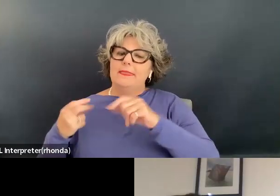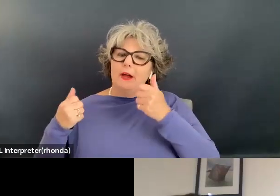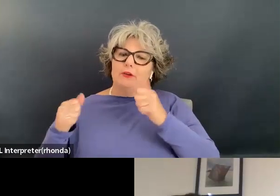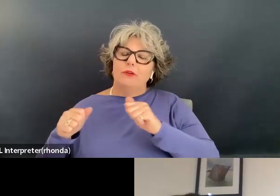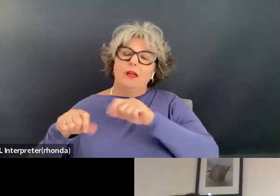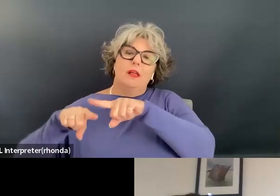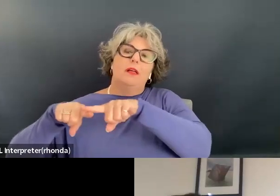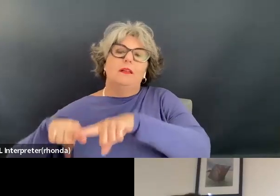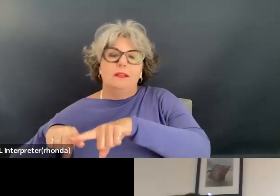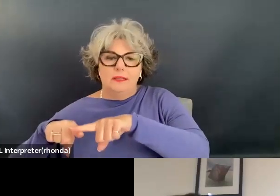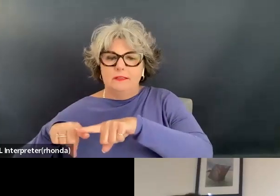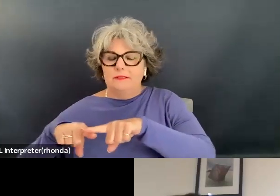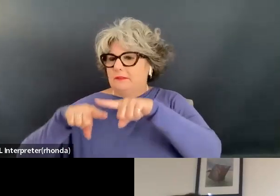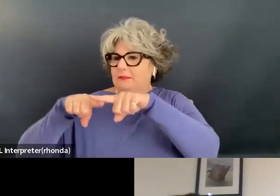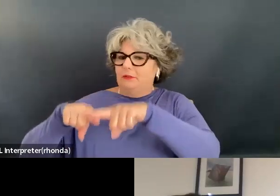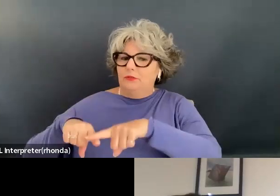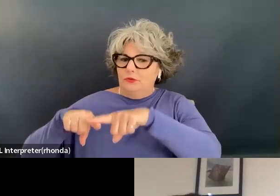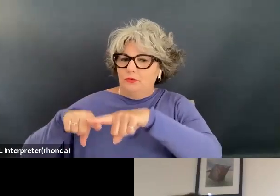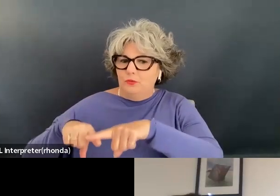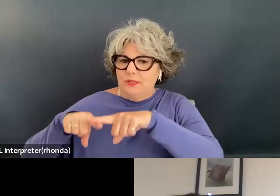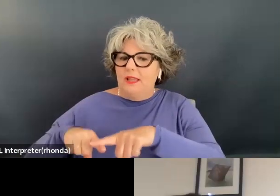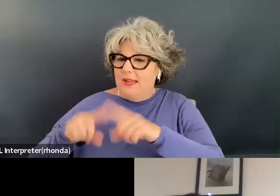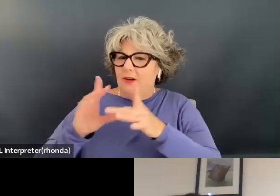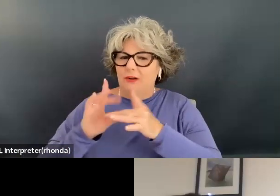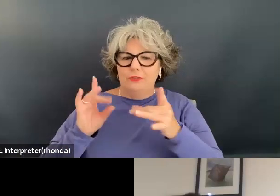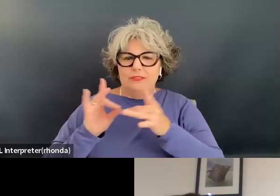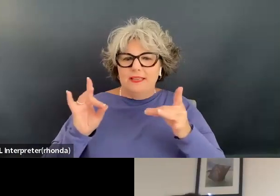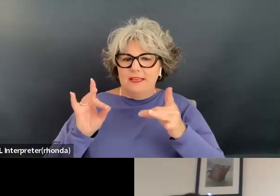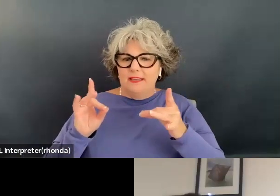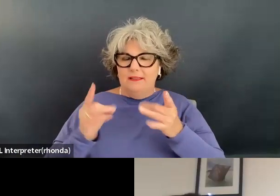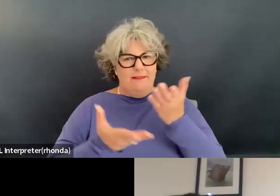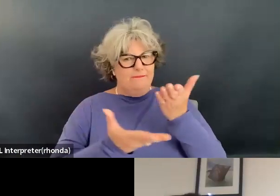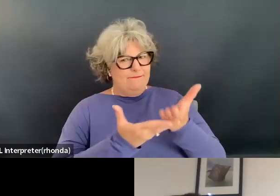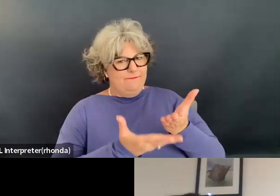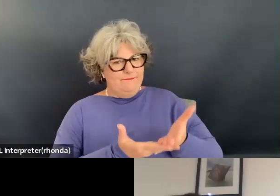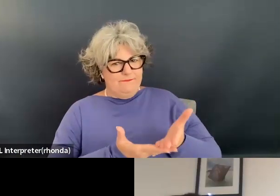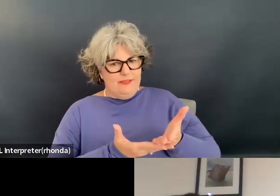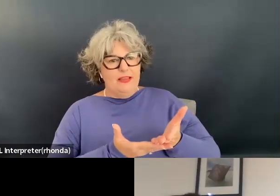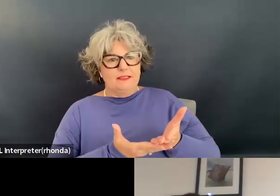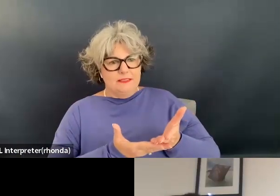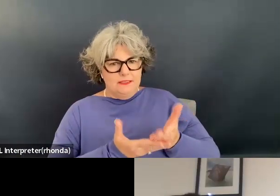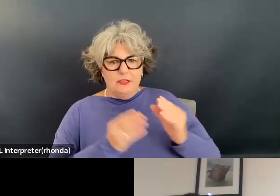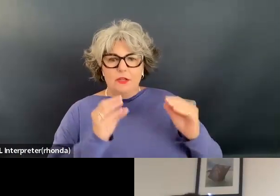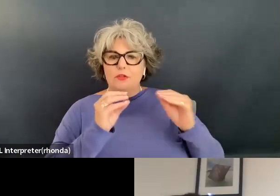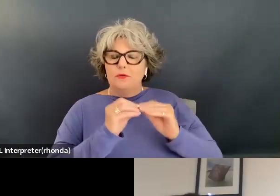like they're trying to rely on to say like as a fact that, "Okay, the more we cover our women,